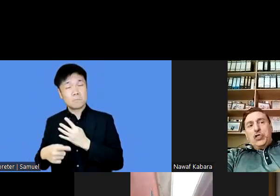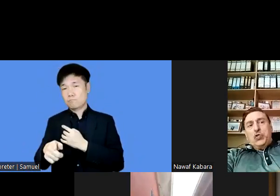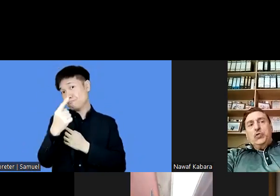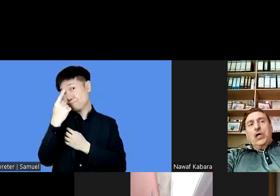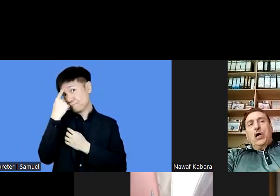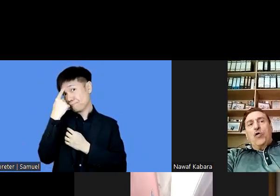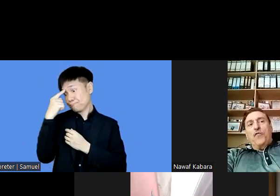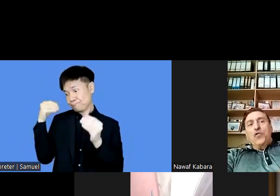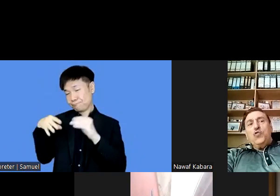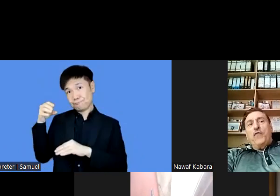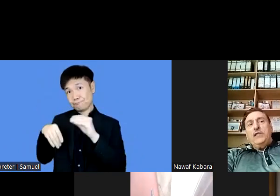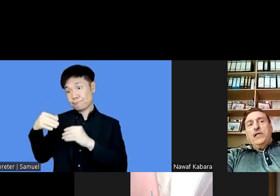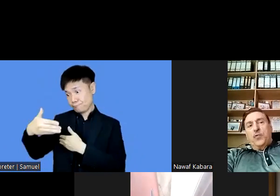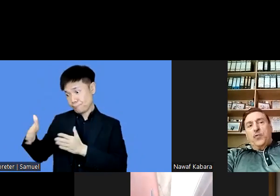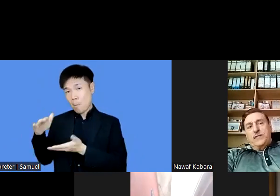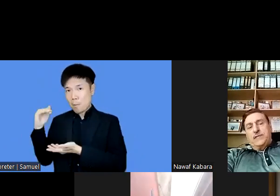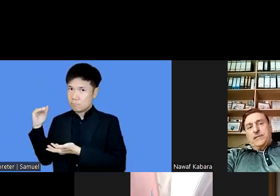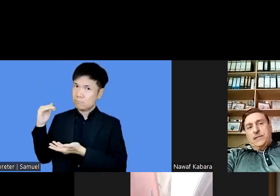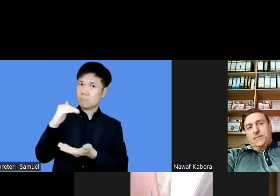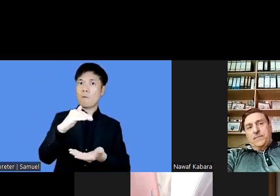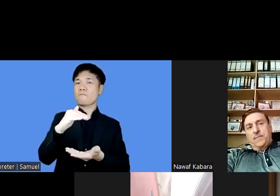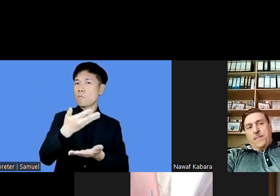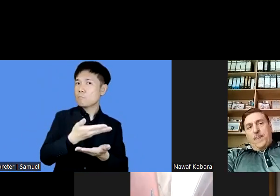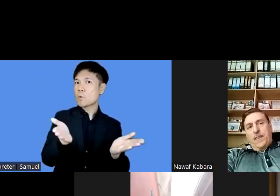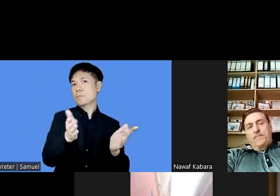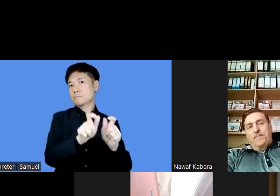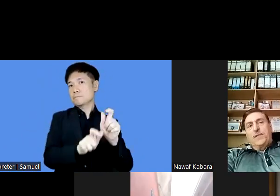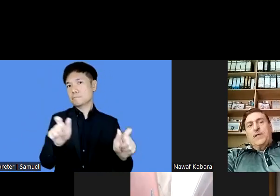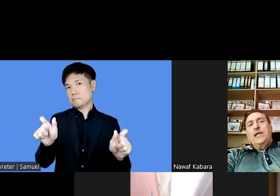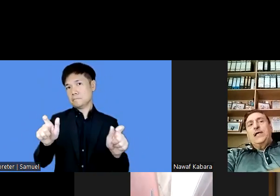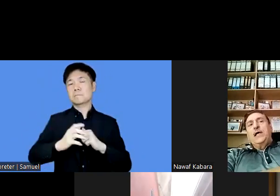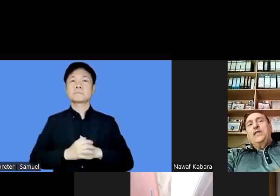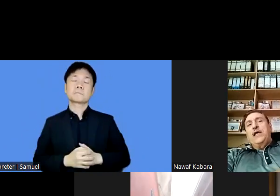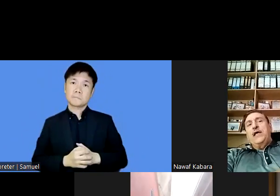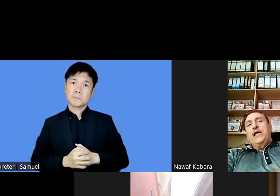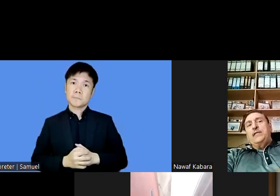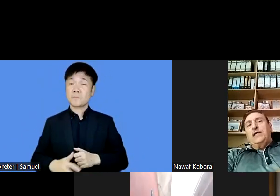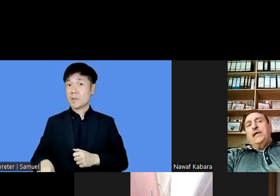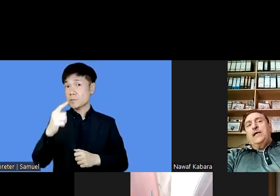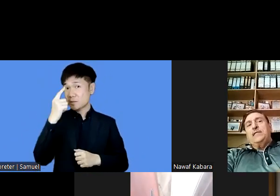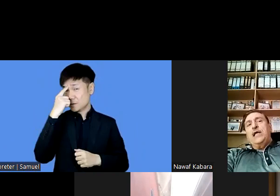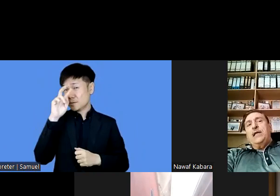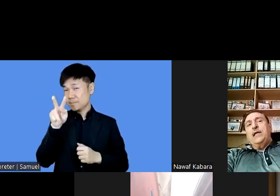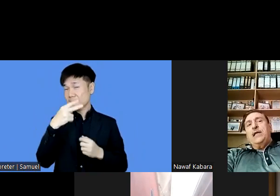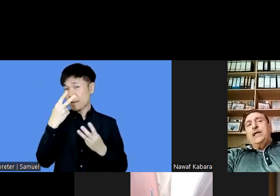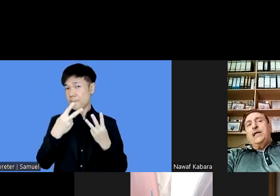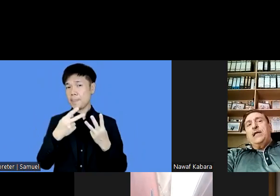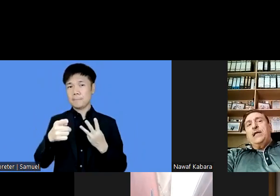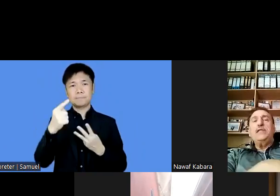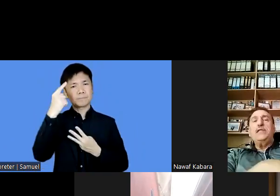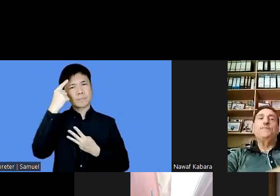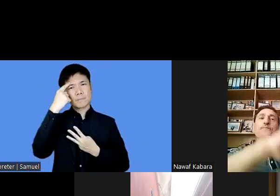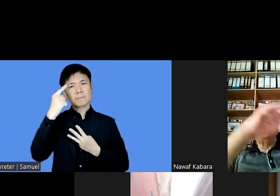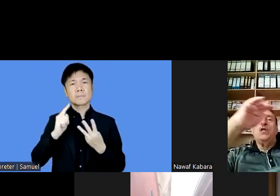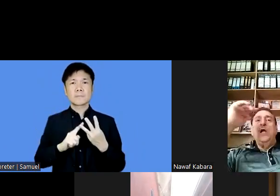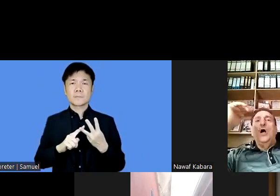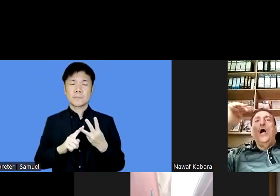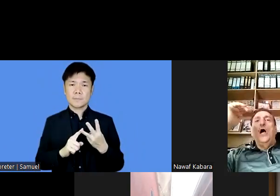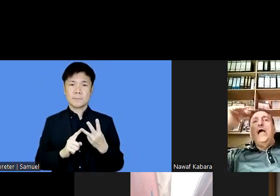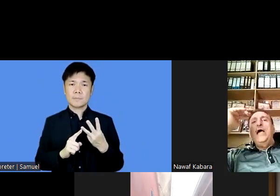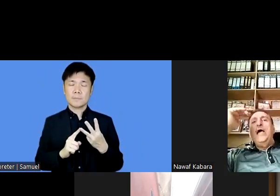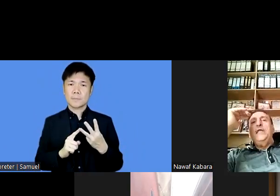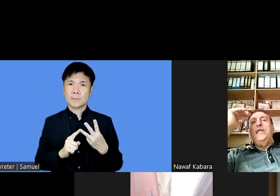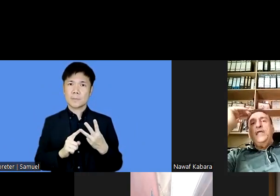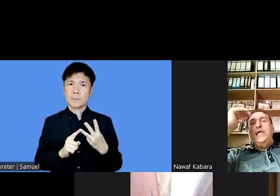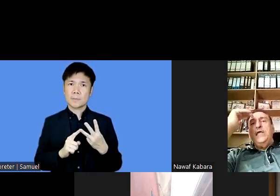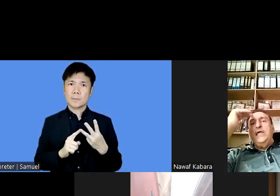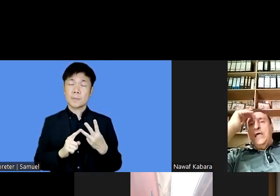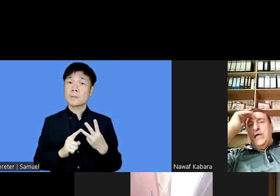The third issue of also vital importance is that the person with disability and the agencies